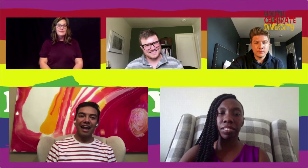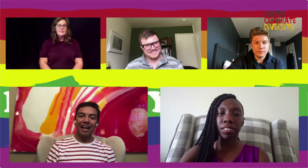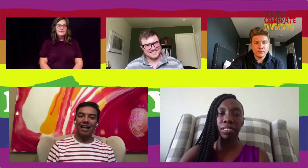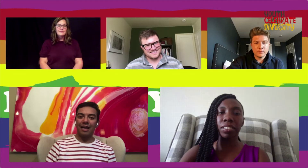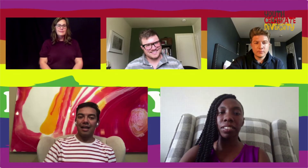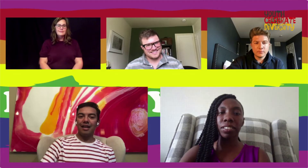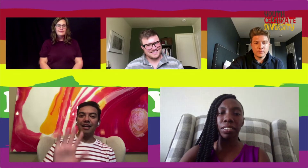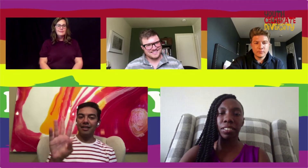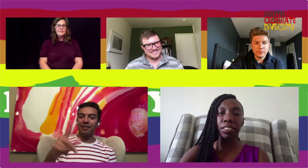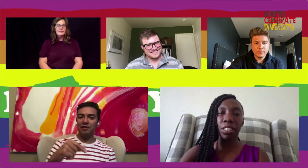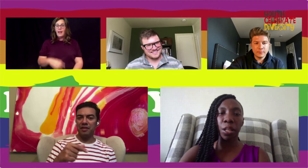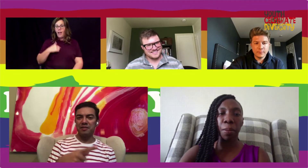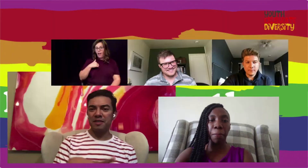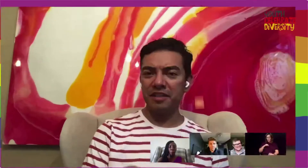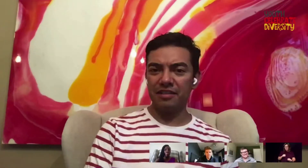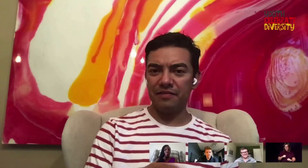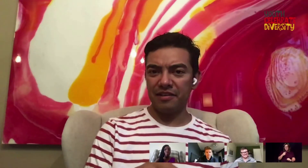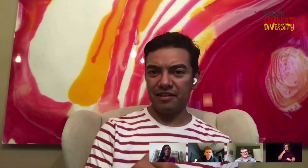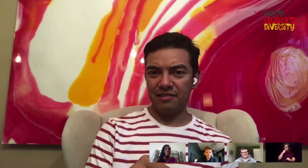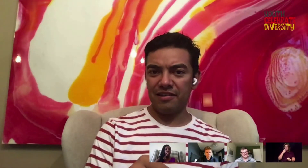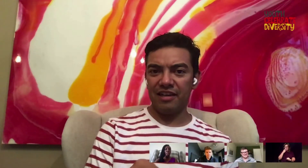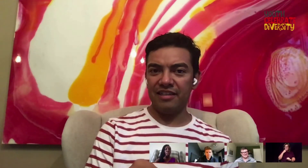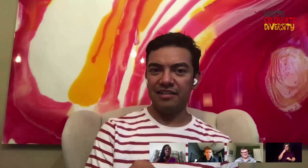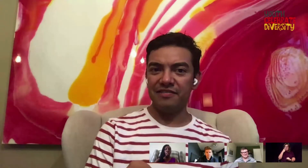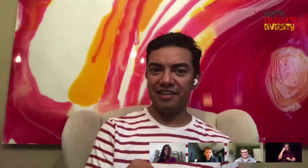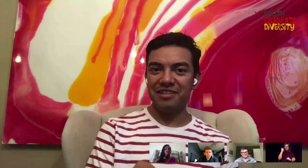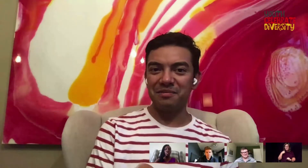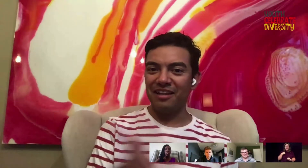i can do it especially because i forgot i also identify as well i think i feel good